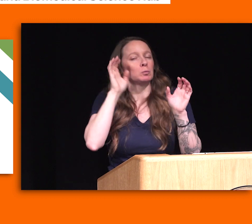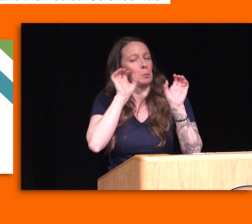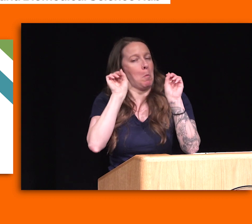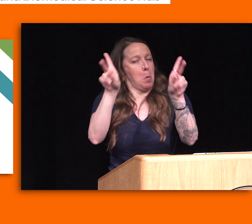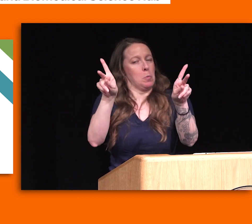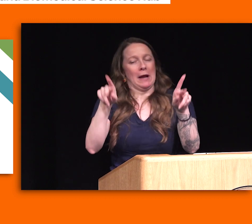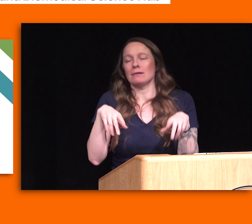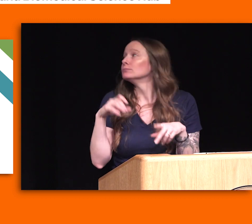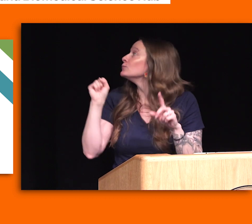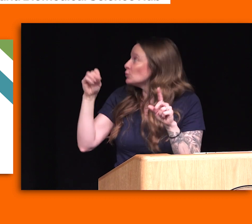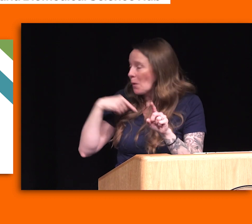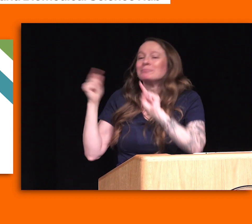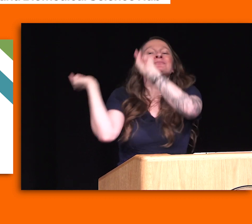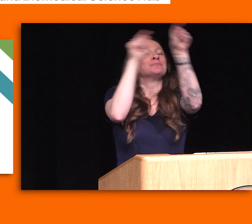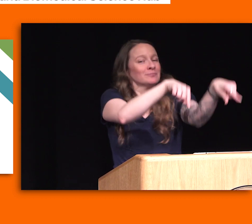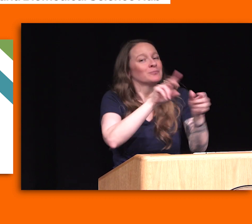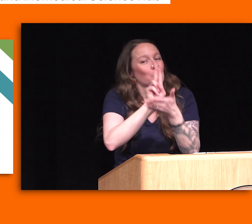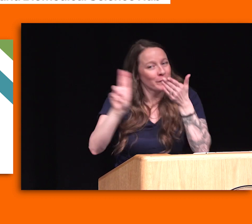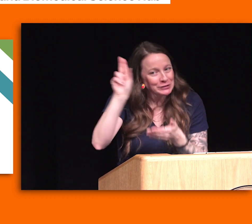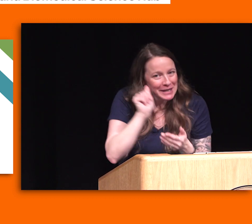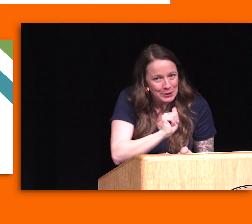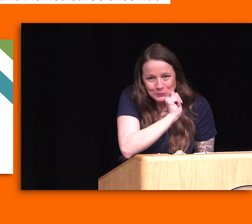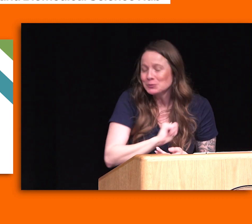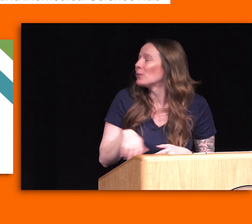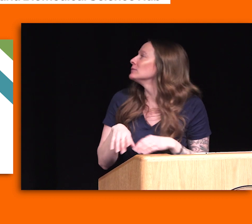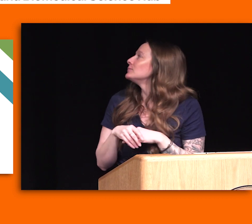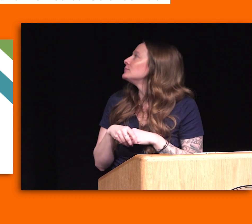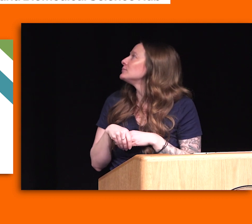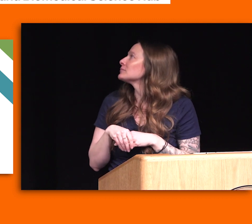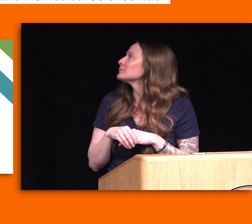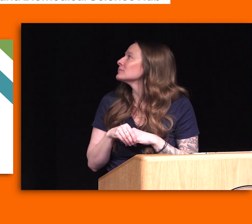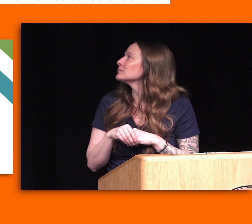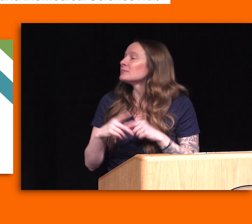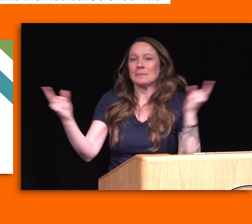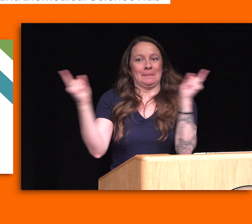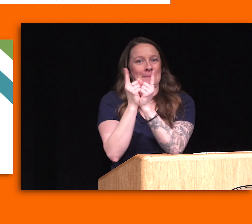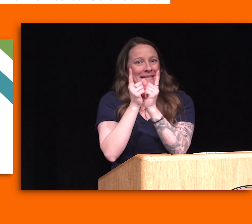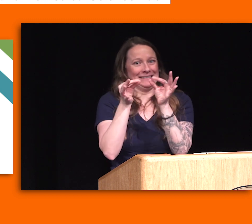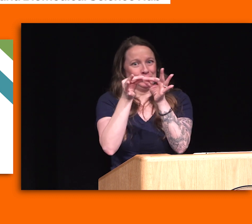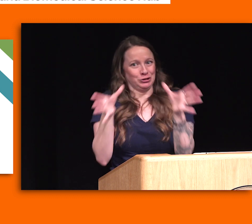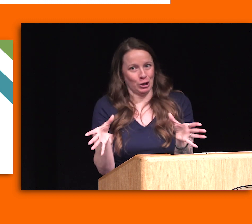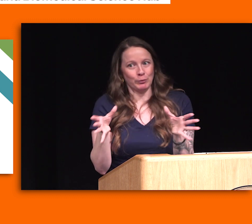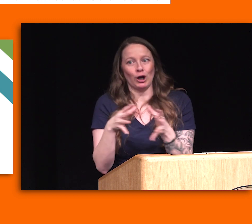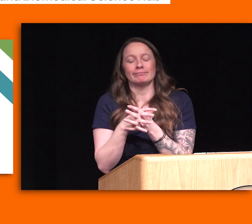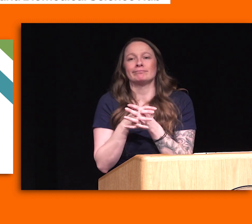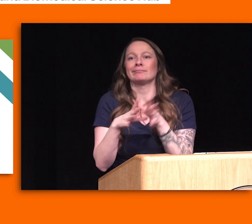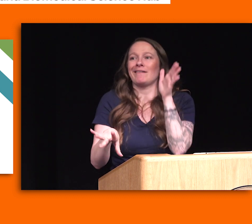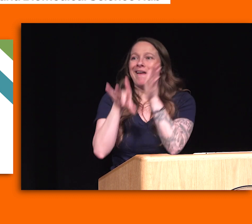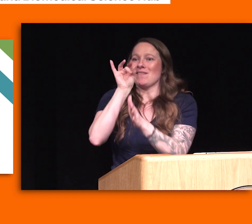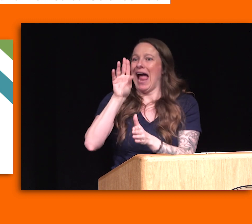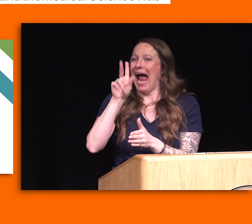but that it was a strong Deaf community. So, I thought that would be OK. So, I went to visit the University of Arizona for their interview weekend.